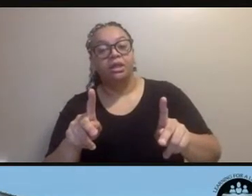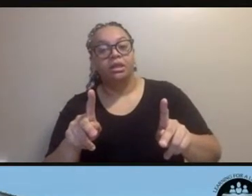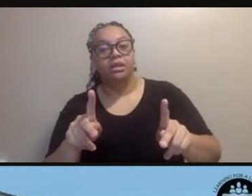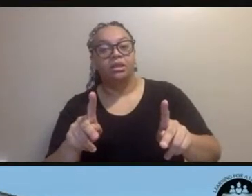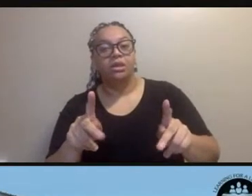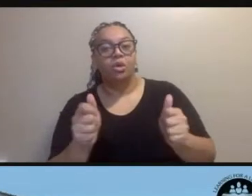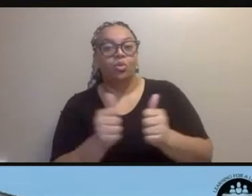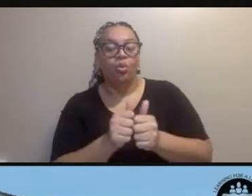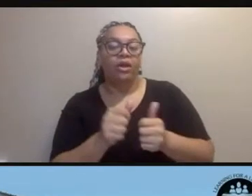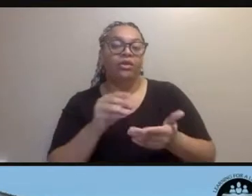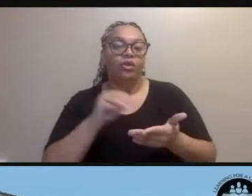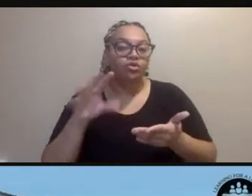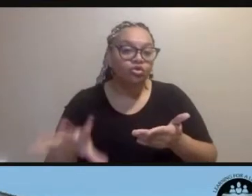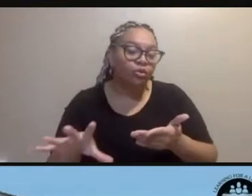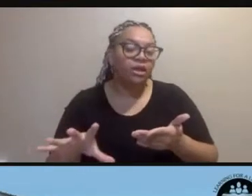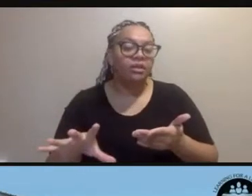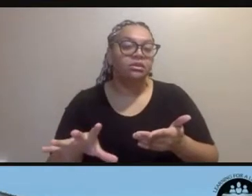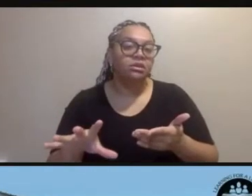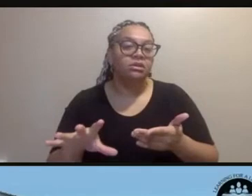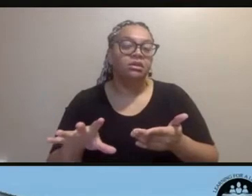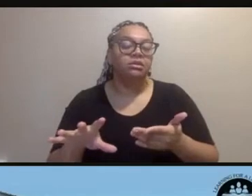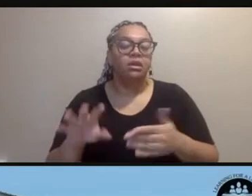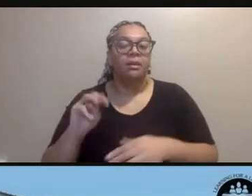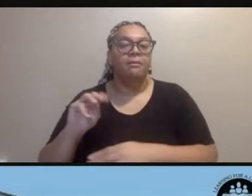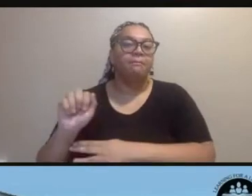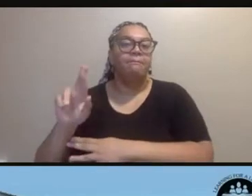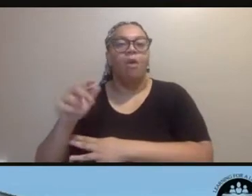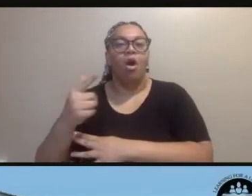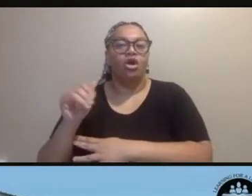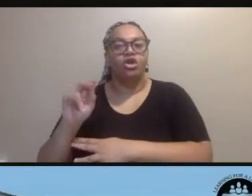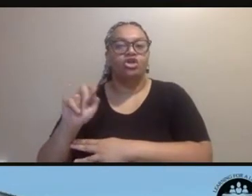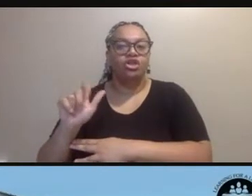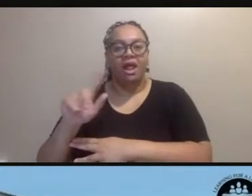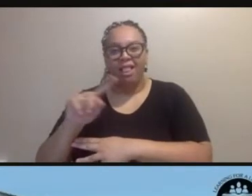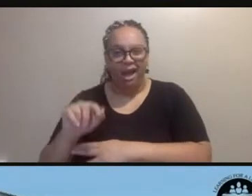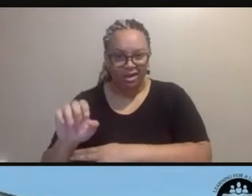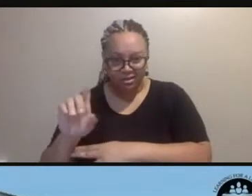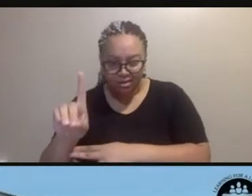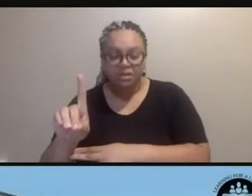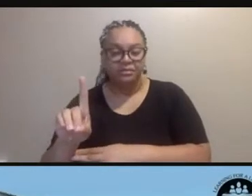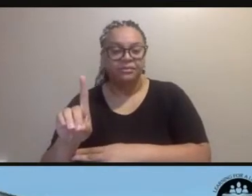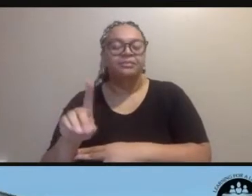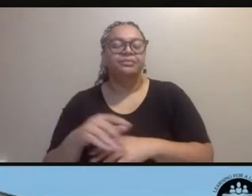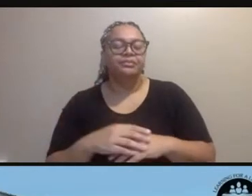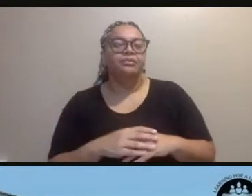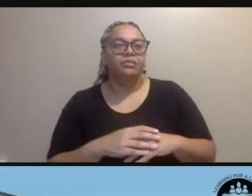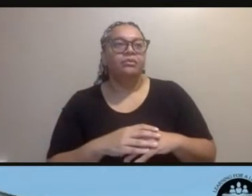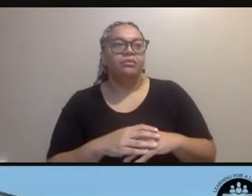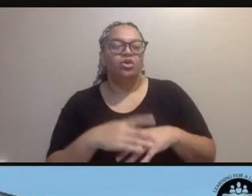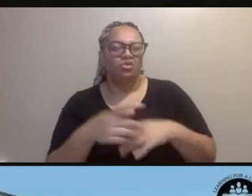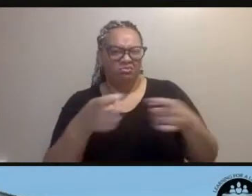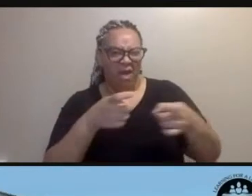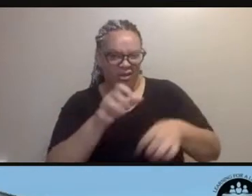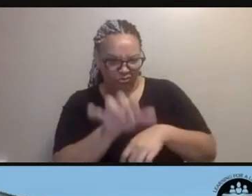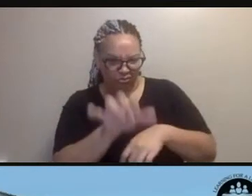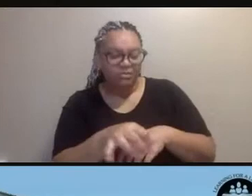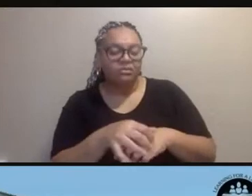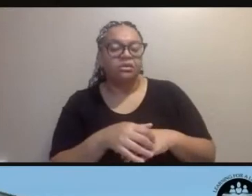COUNSELORS WOULD HAVE MORE TIME AND OPPORTUNITY TO DEAL WITH STUDENTS WHO ARE MARGINAL